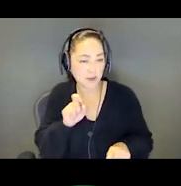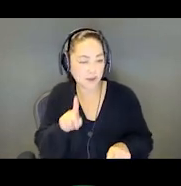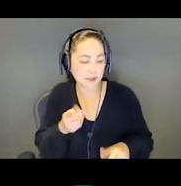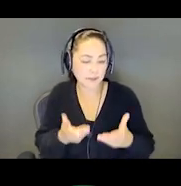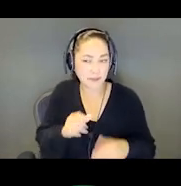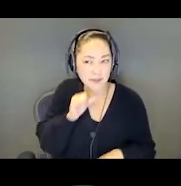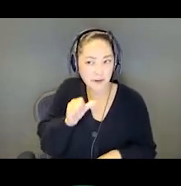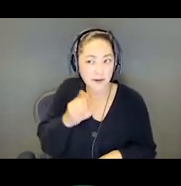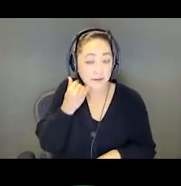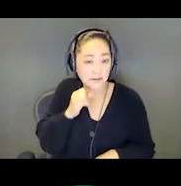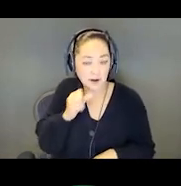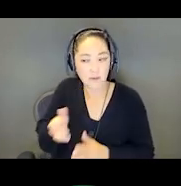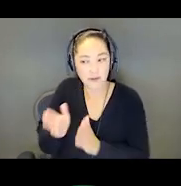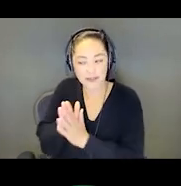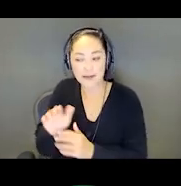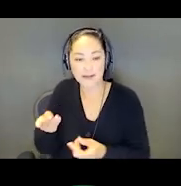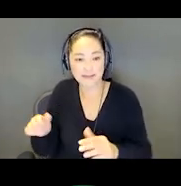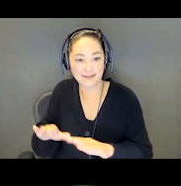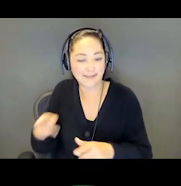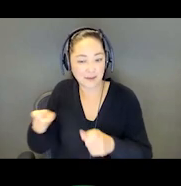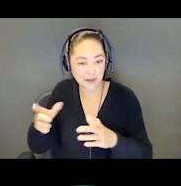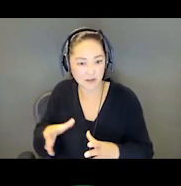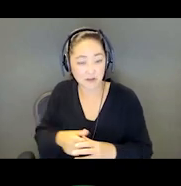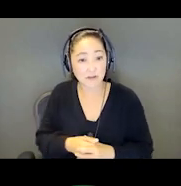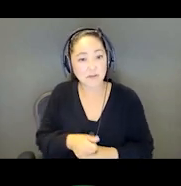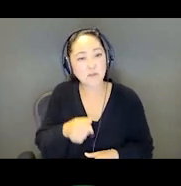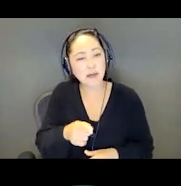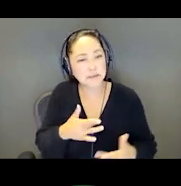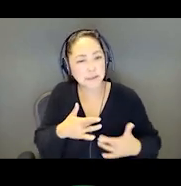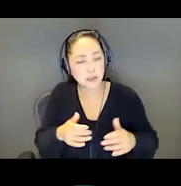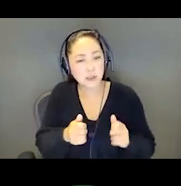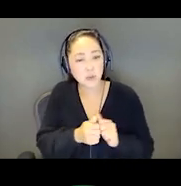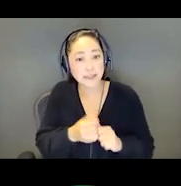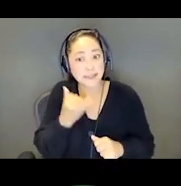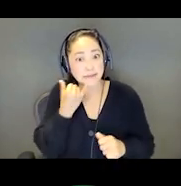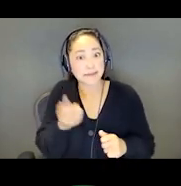liability or the parks concerned about liability and having the equipment?